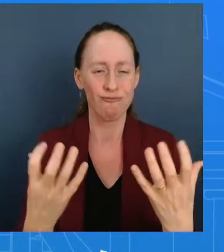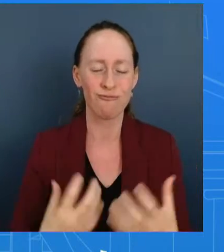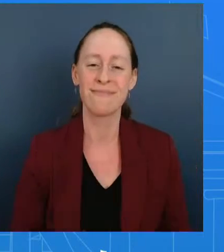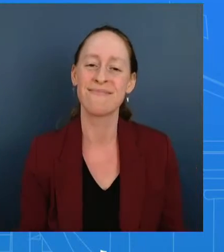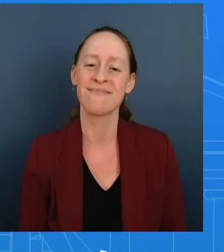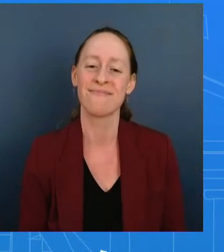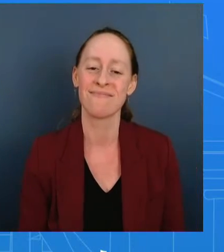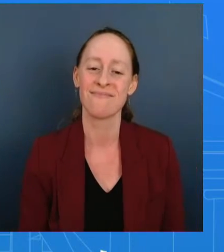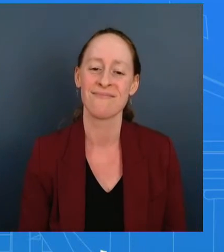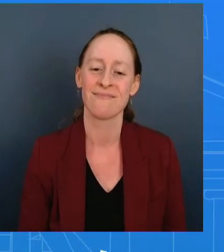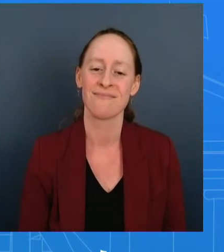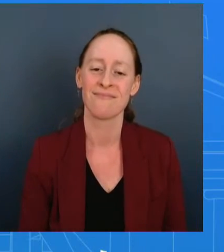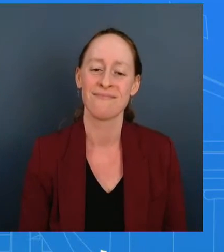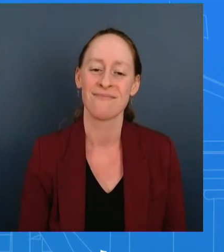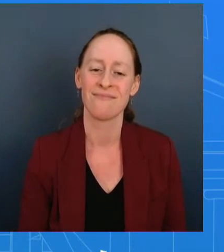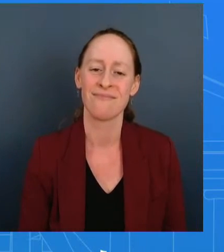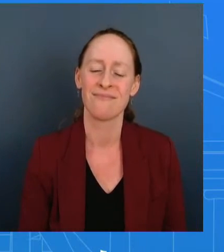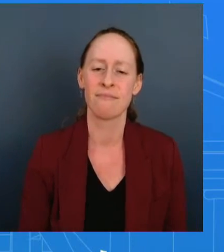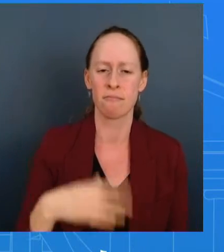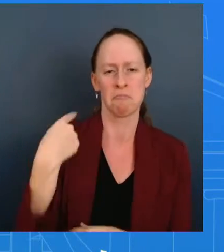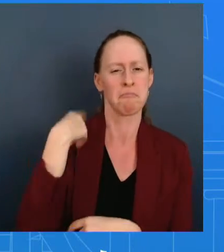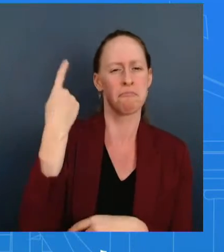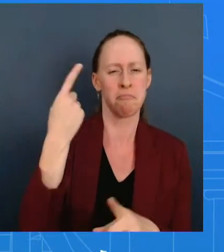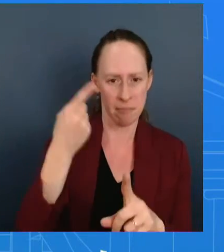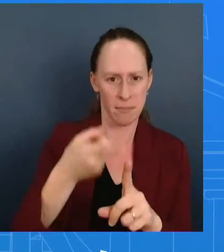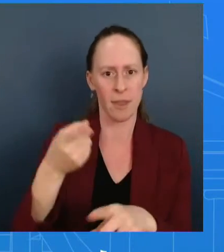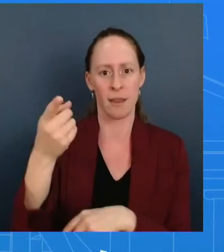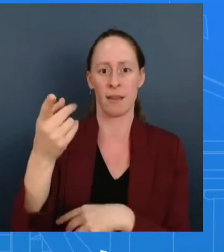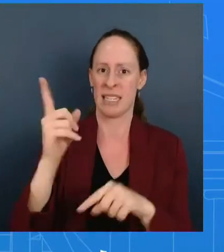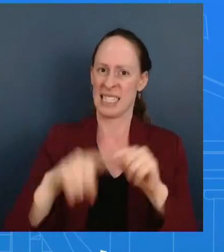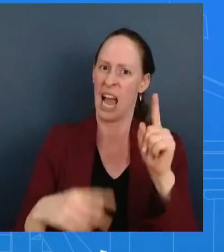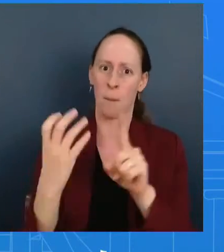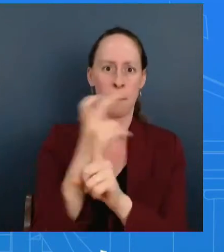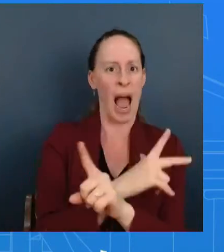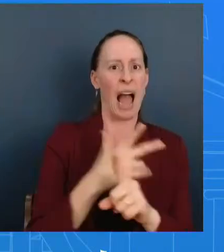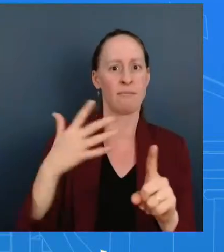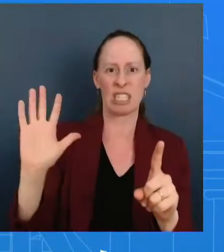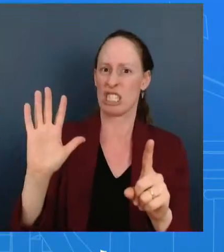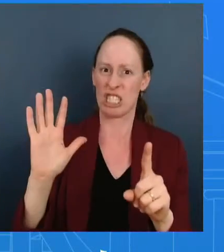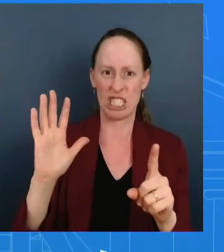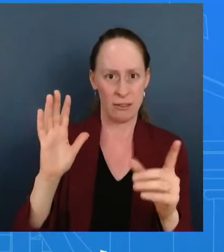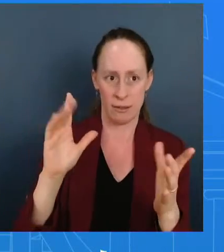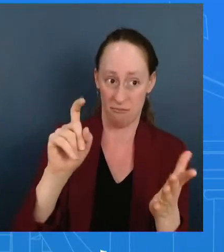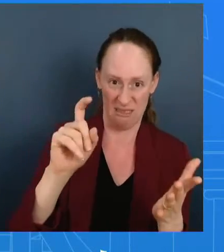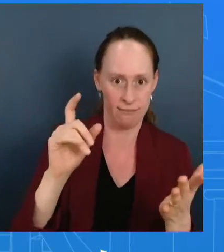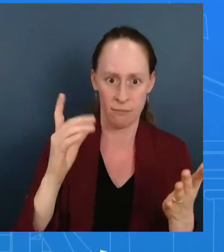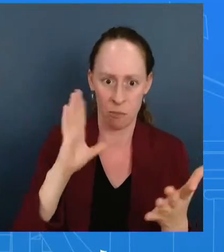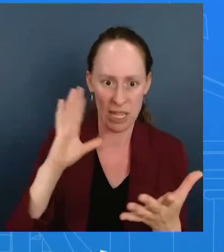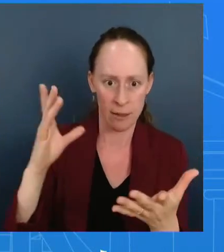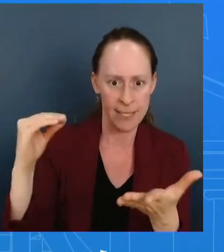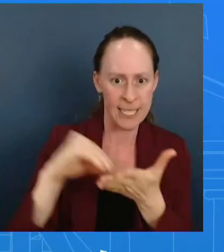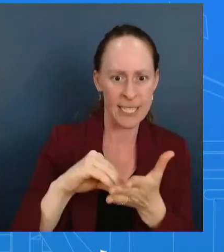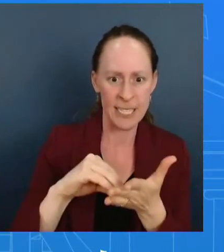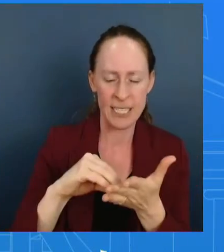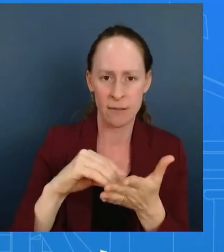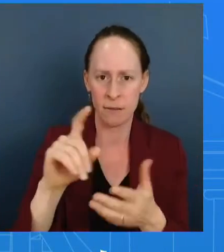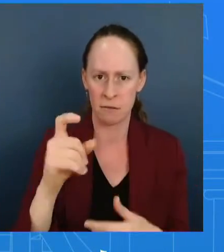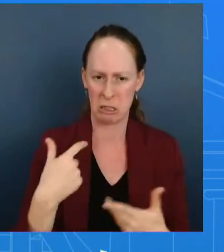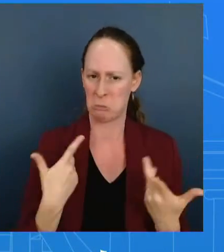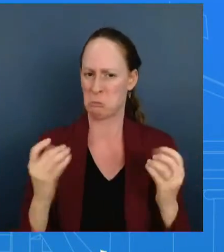The Press: And then just on Israel and Gaza. Can you say anything about the Israeli response to the Hamas response to the ceasefire proposal? Lots of responses.